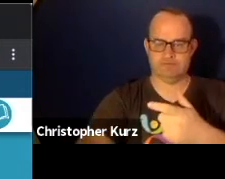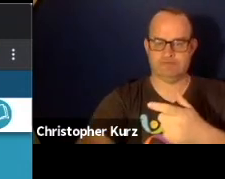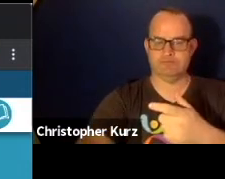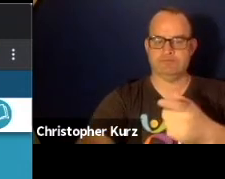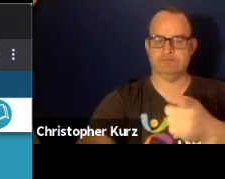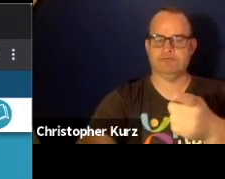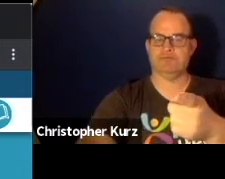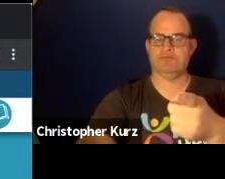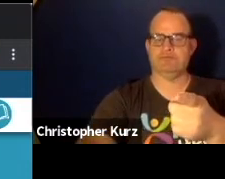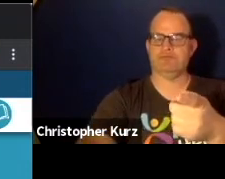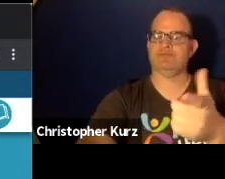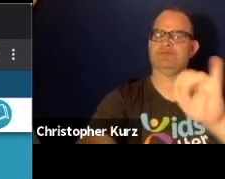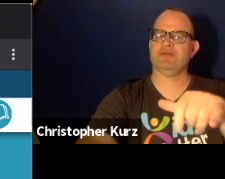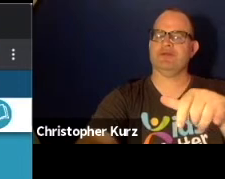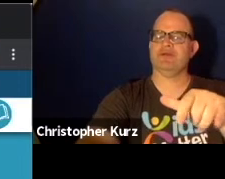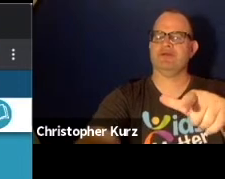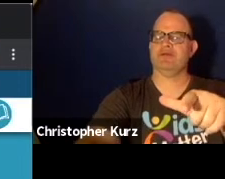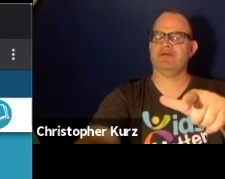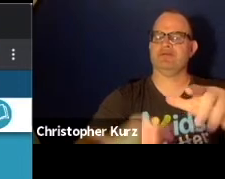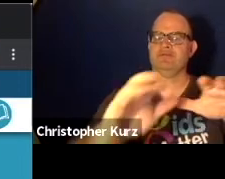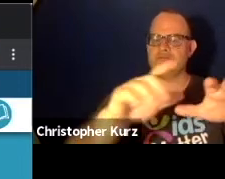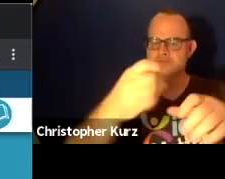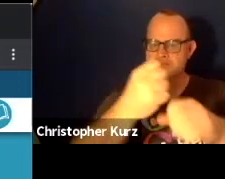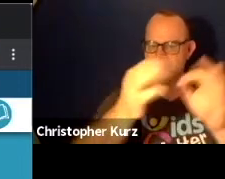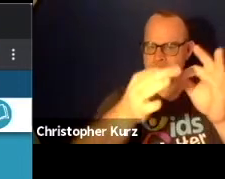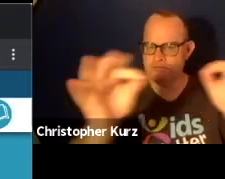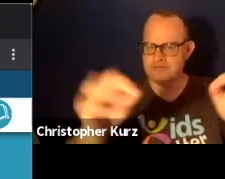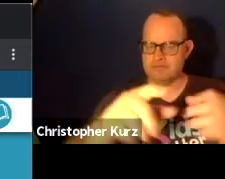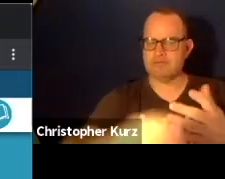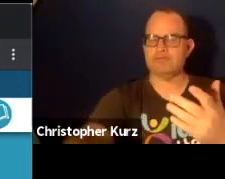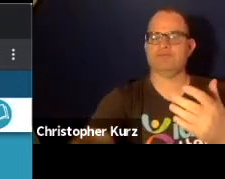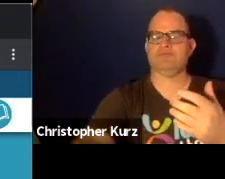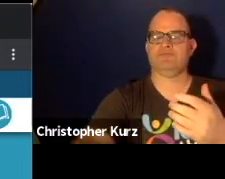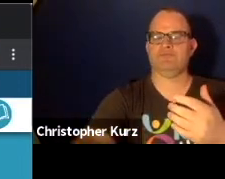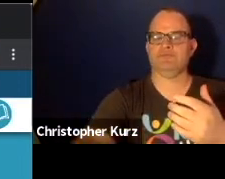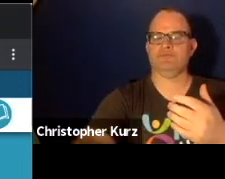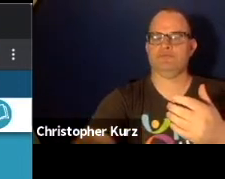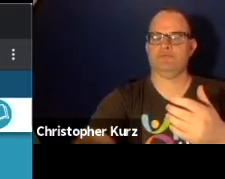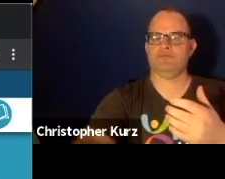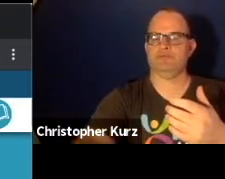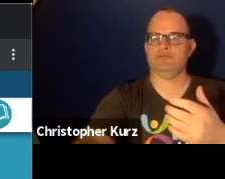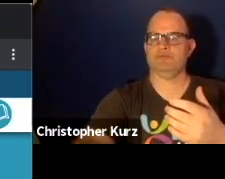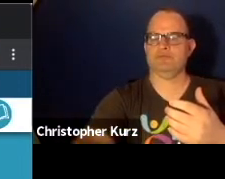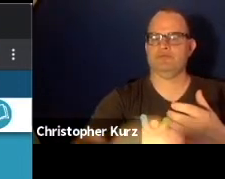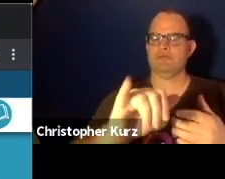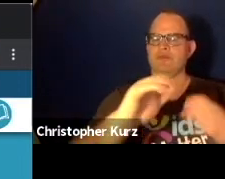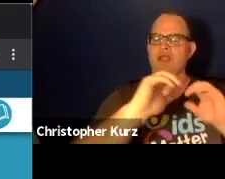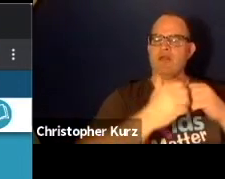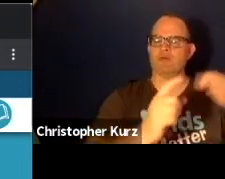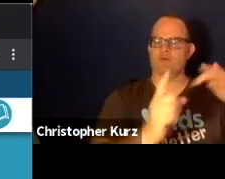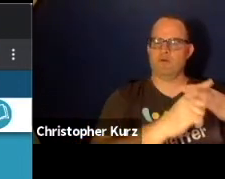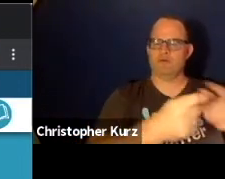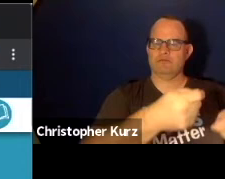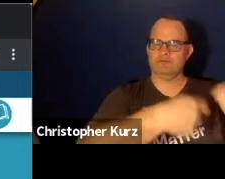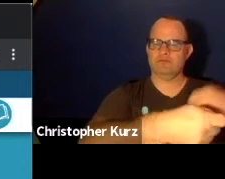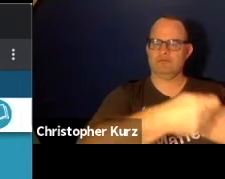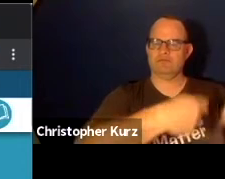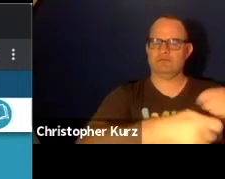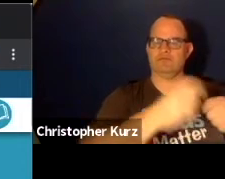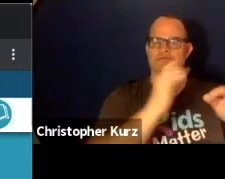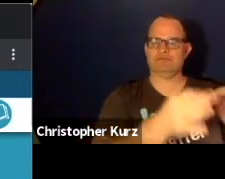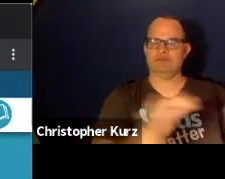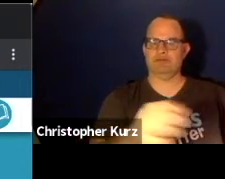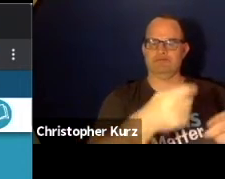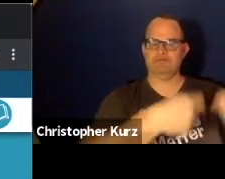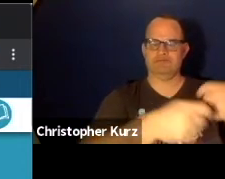And at the top, you can see the language selector where you can pick different languages.